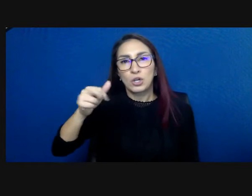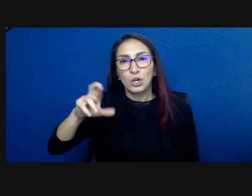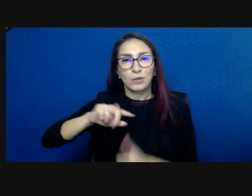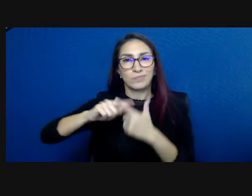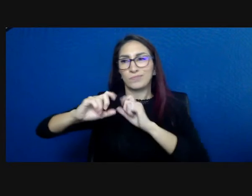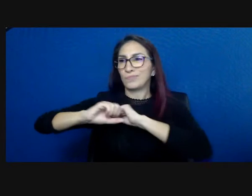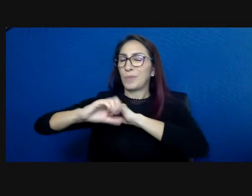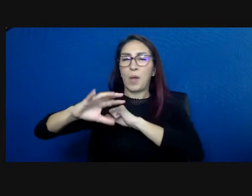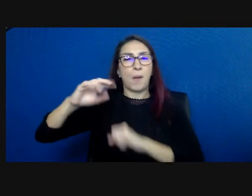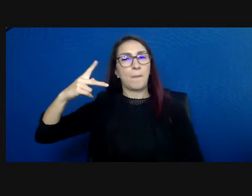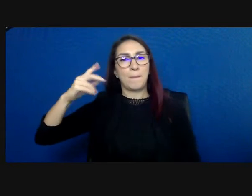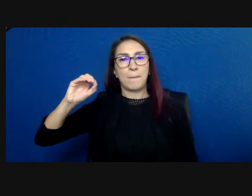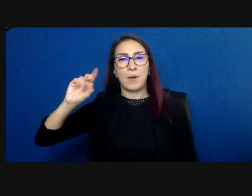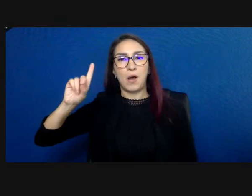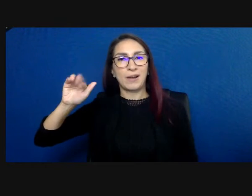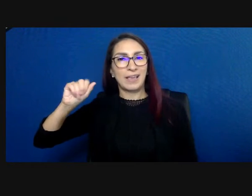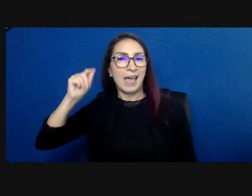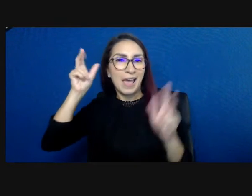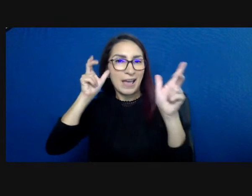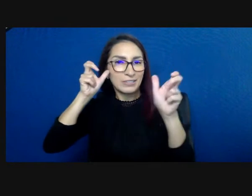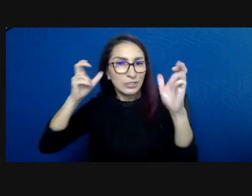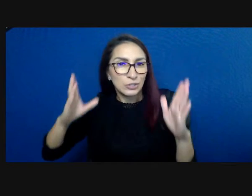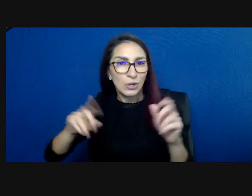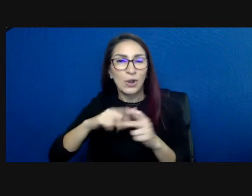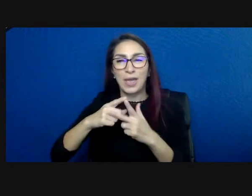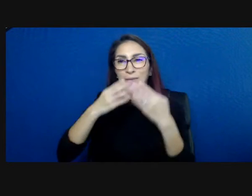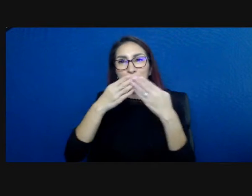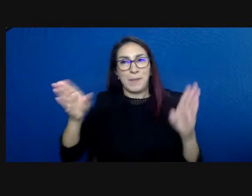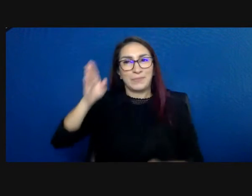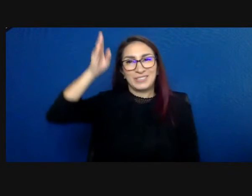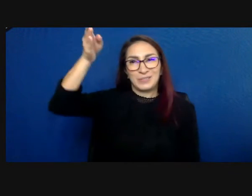We are very excited to have him here today for his Keynote: